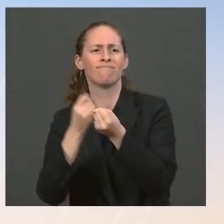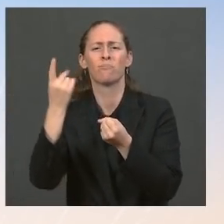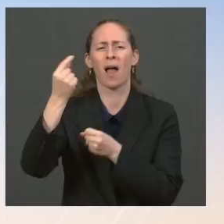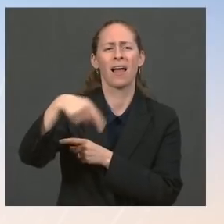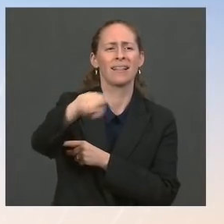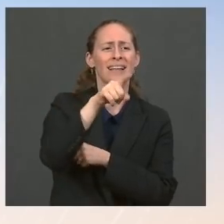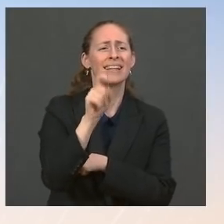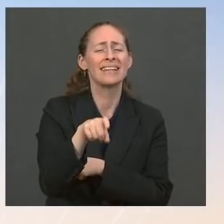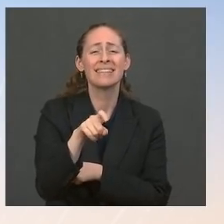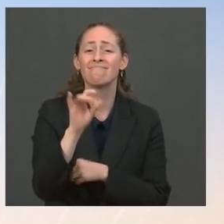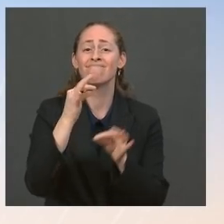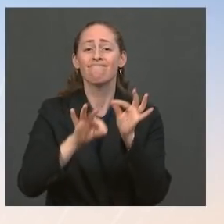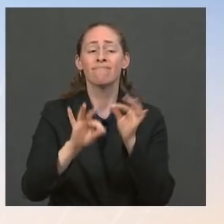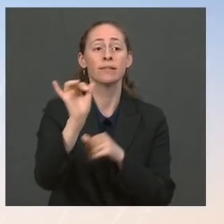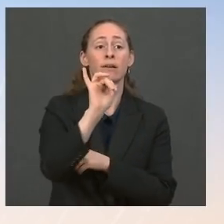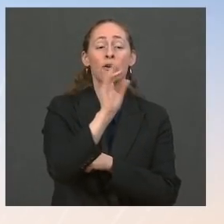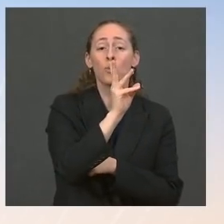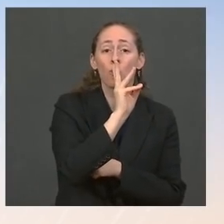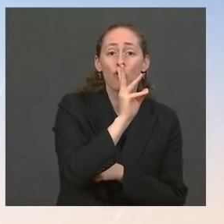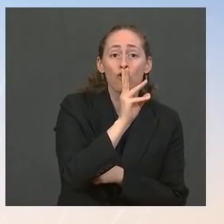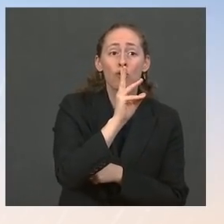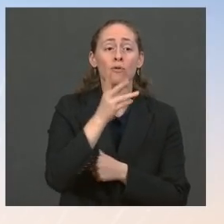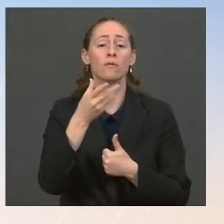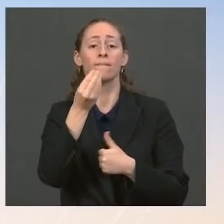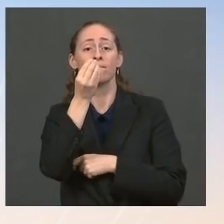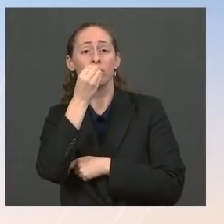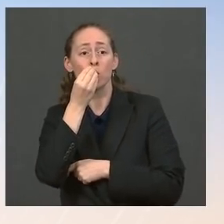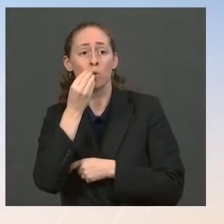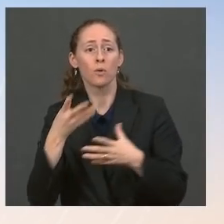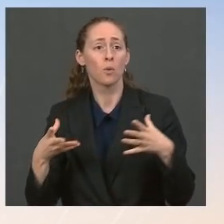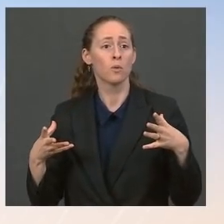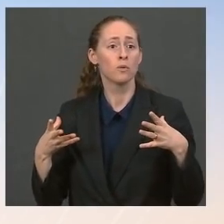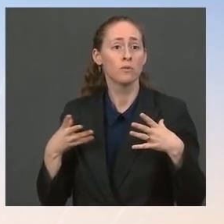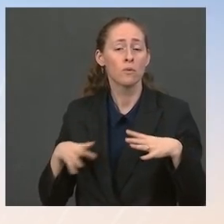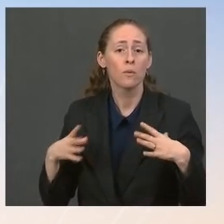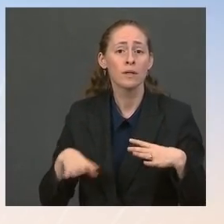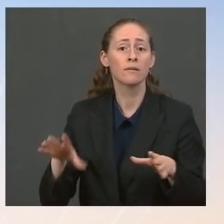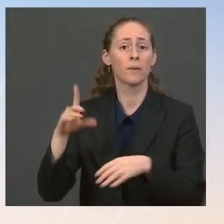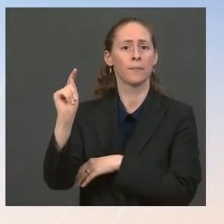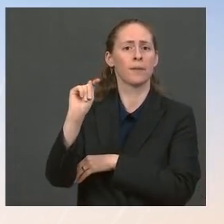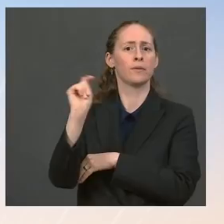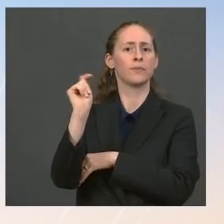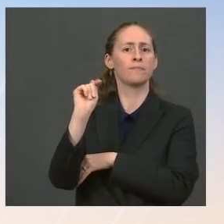food, clothing, and portable toilets. I am grateful to the Red Cross